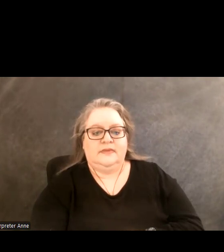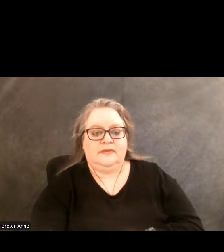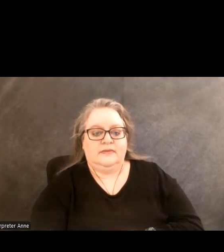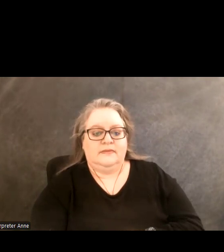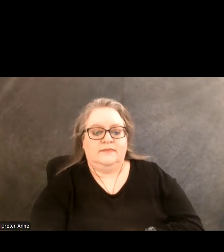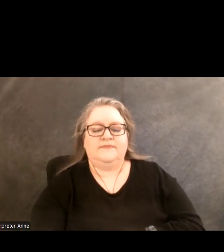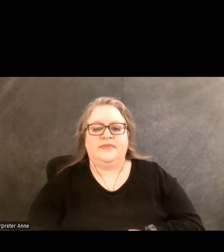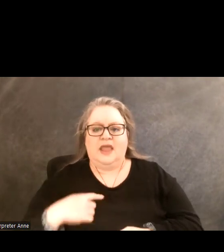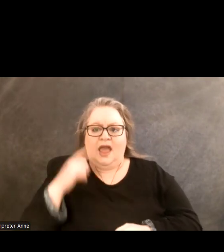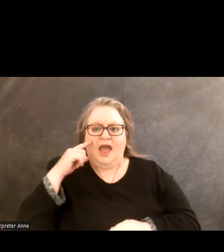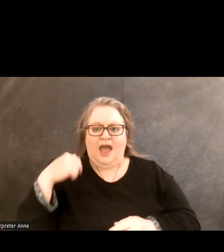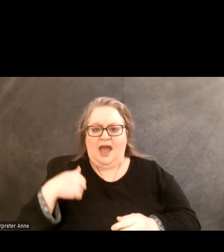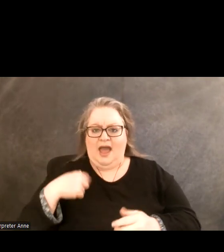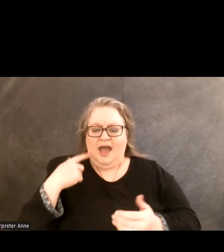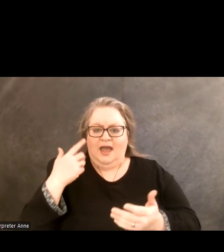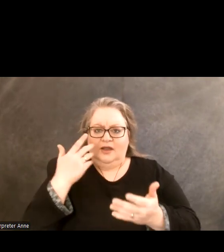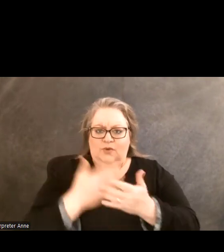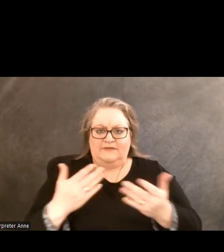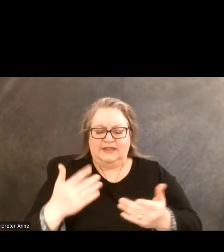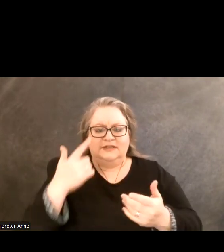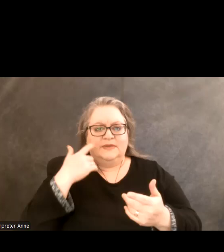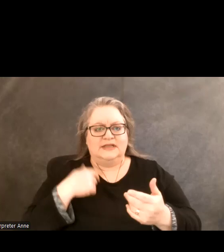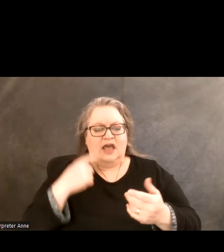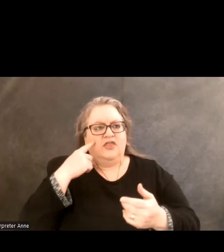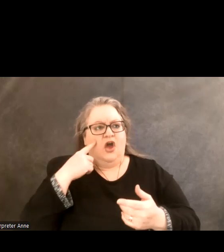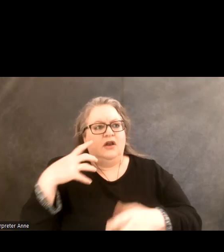think that it can be a powerful thing to look at the ways in